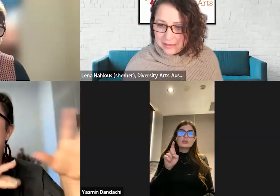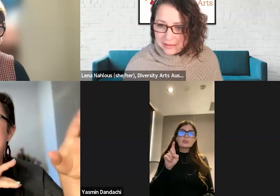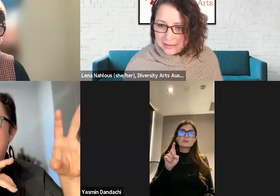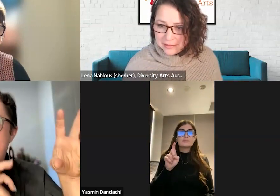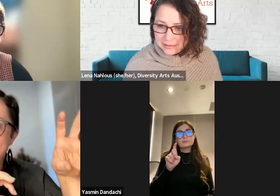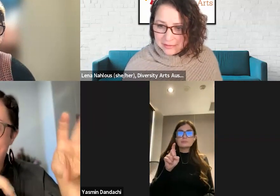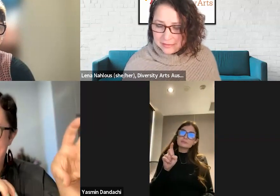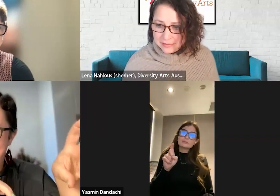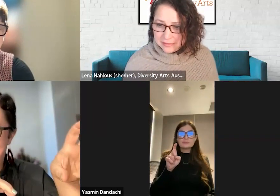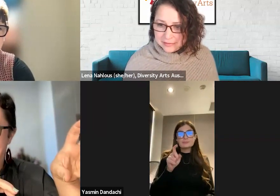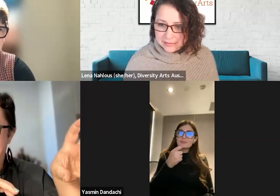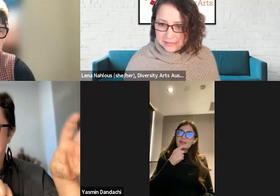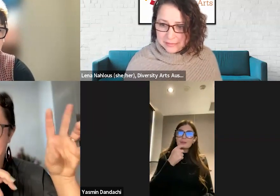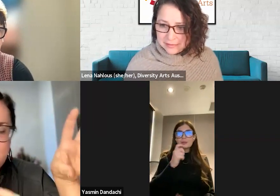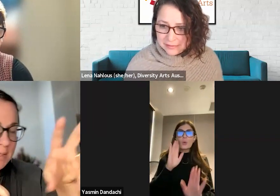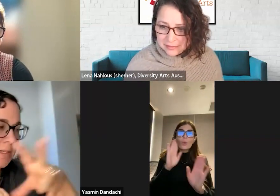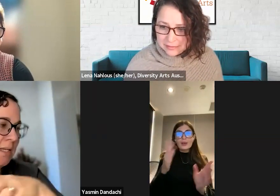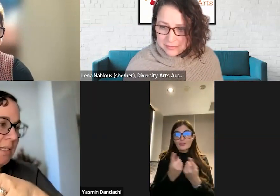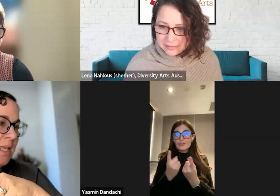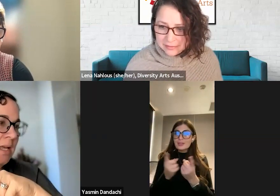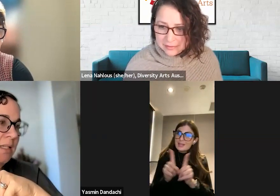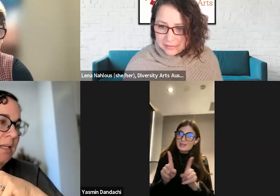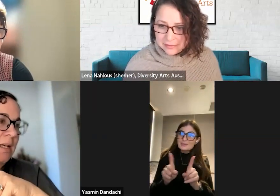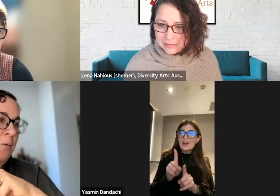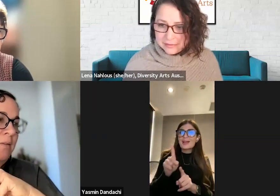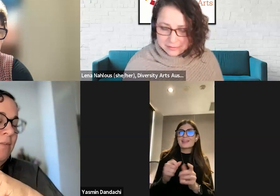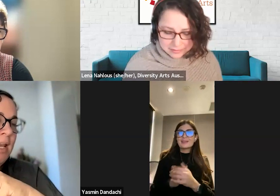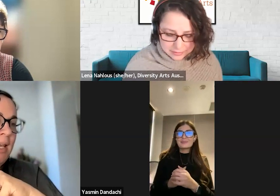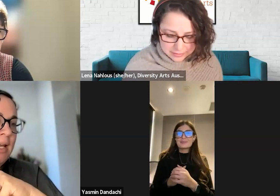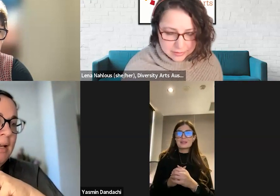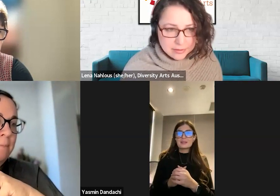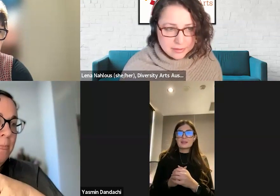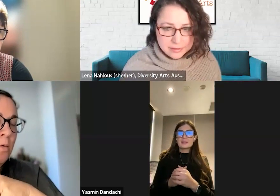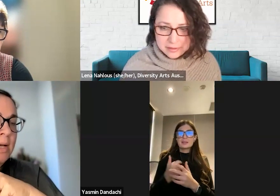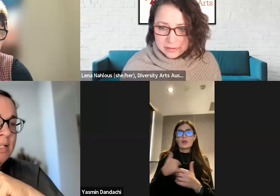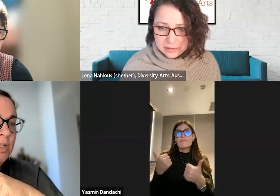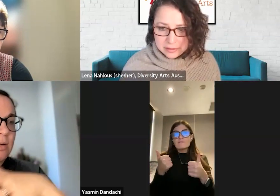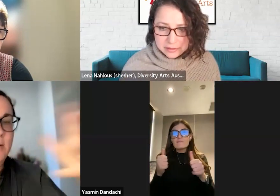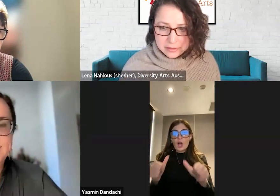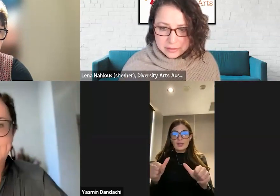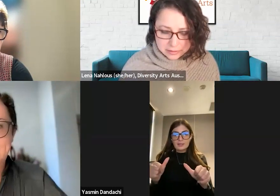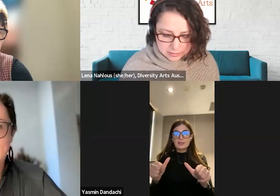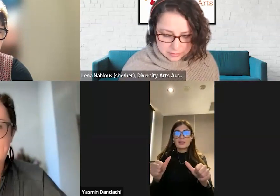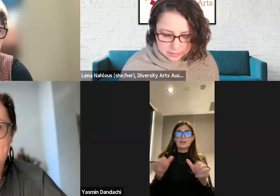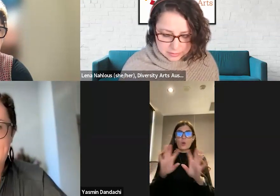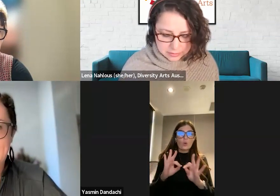of wonderful things that's happening at the moment is that we're finally, organizations across the country are finally catching up